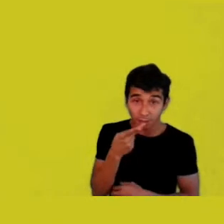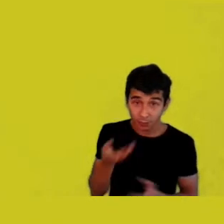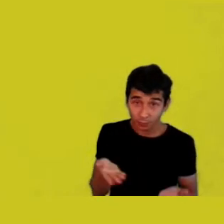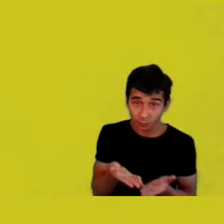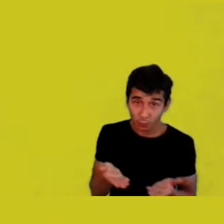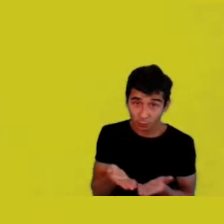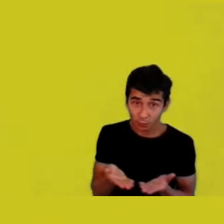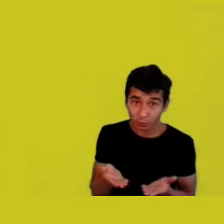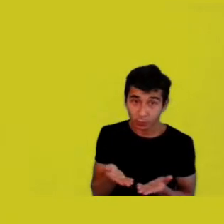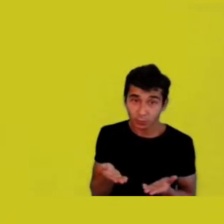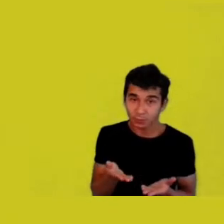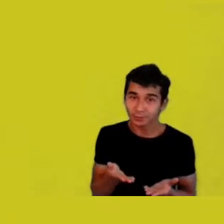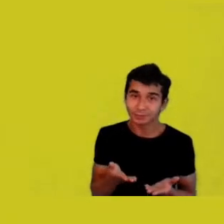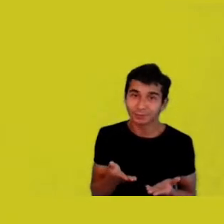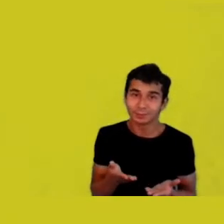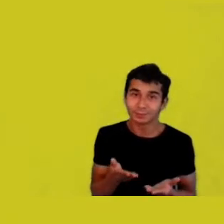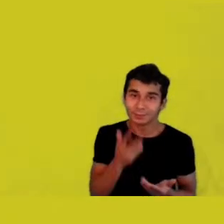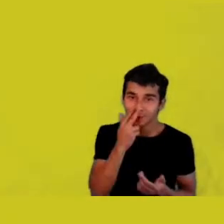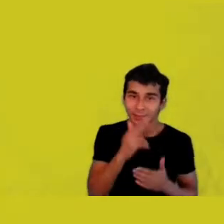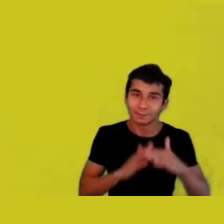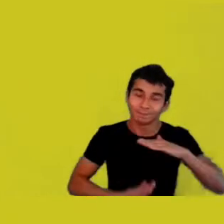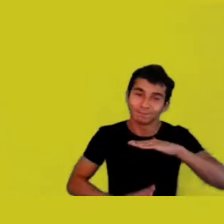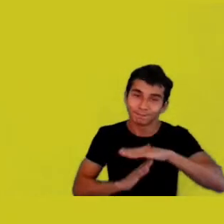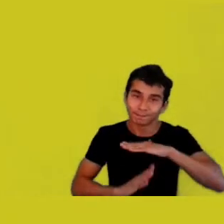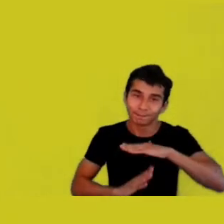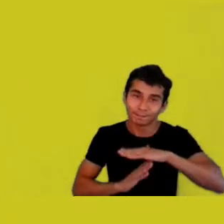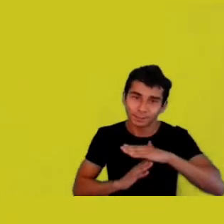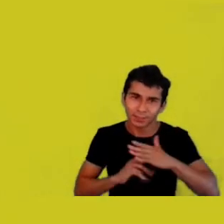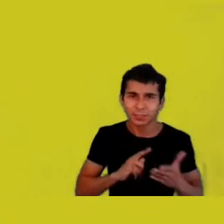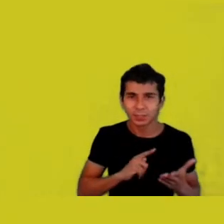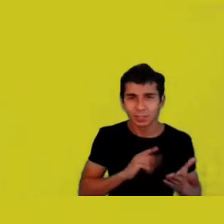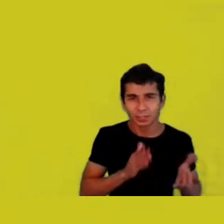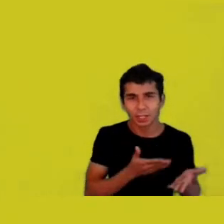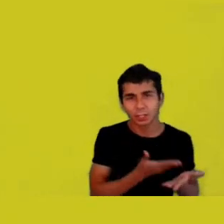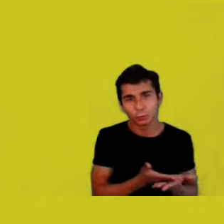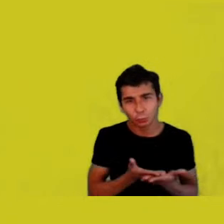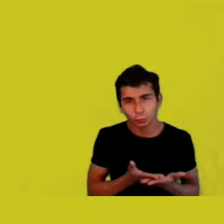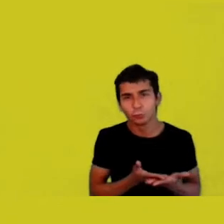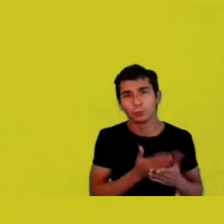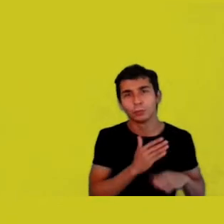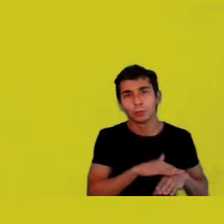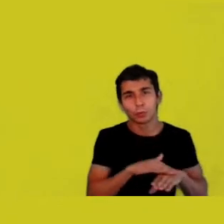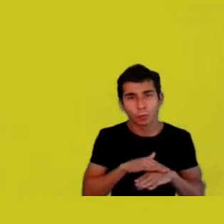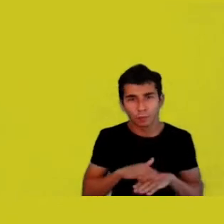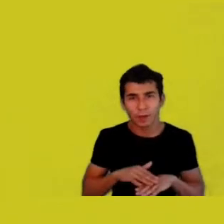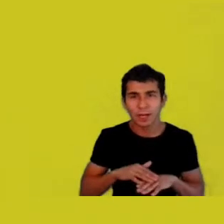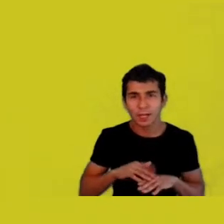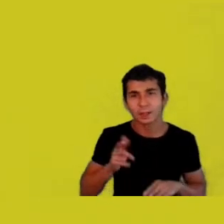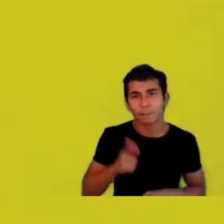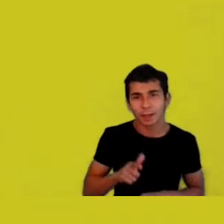All this is present in other studies, other talks we can have another time.